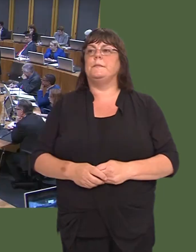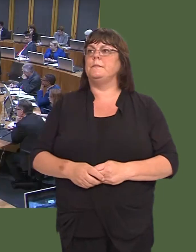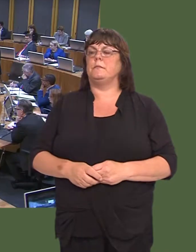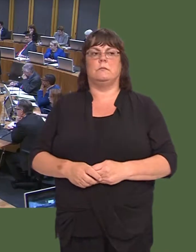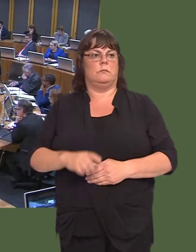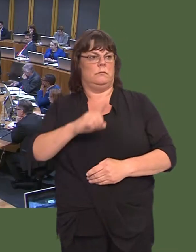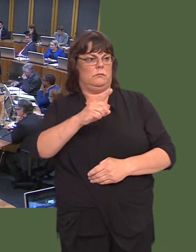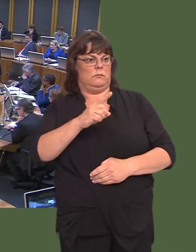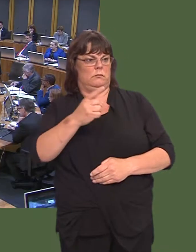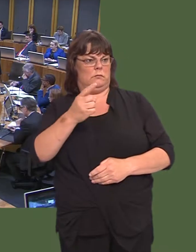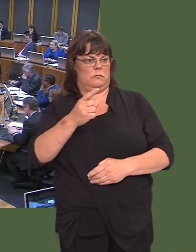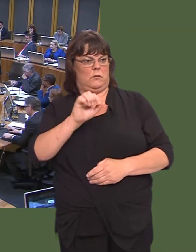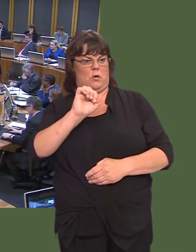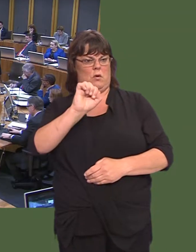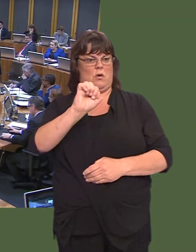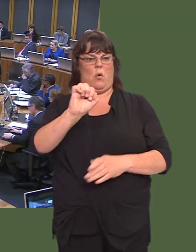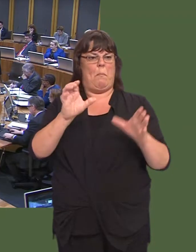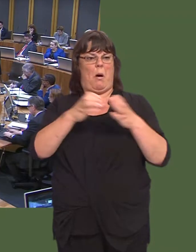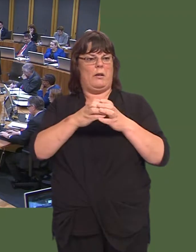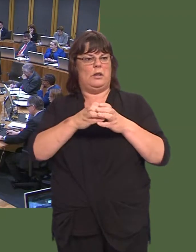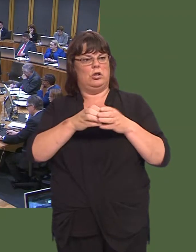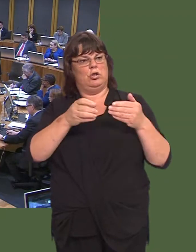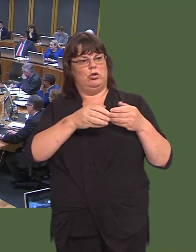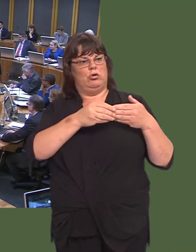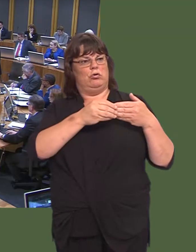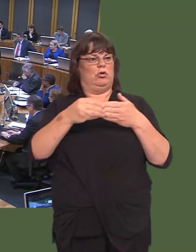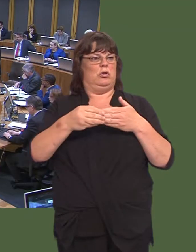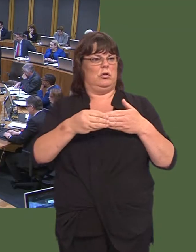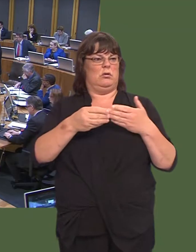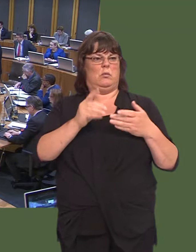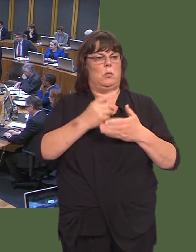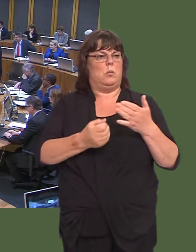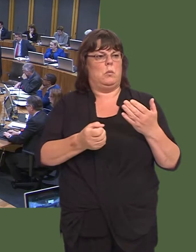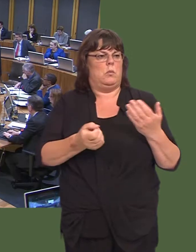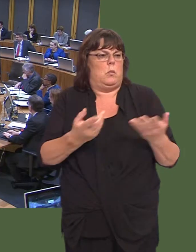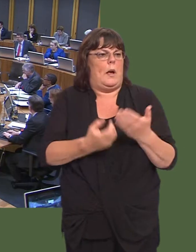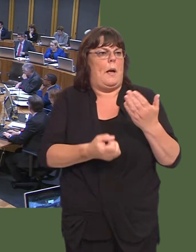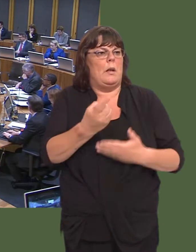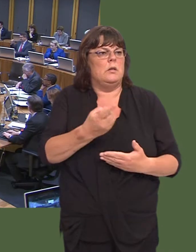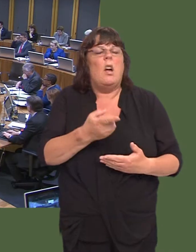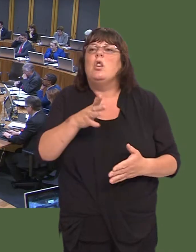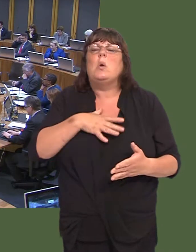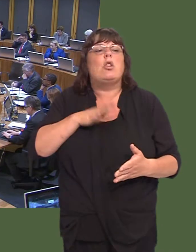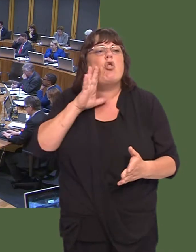Carwyn Jones: Where was his party when, for four years, his party actually was in charge of economic development in Wales? He conveniently forgets that, of course. [Interruption.]